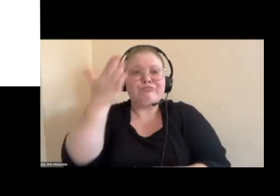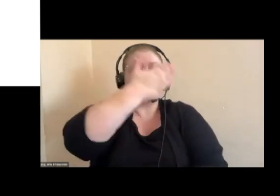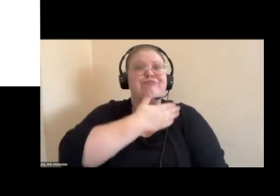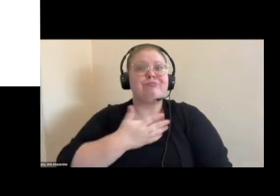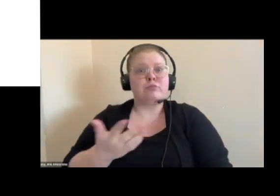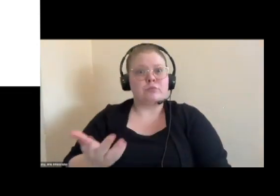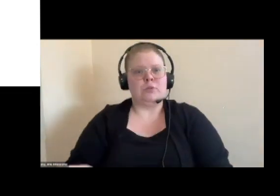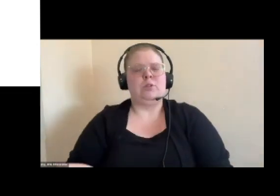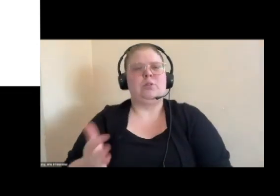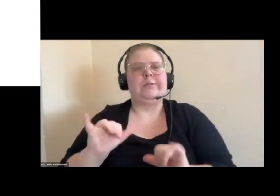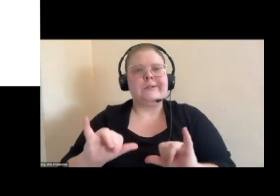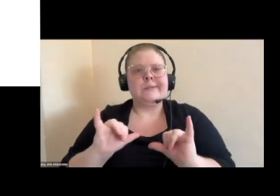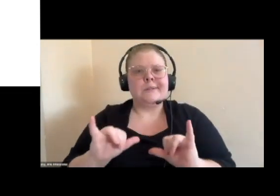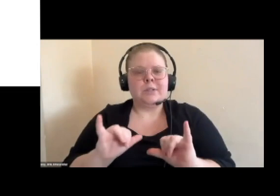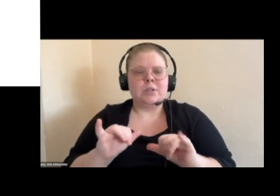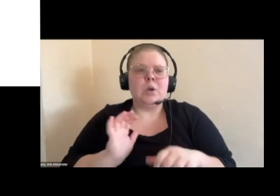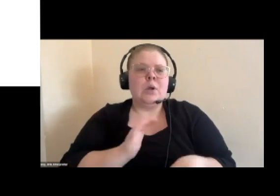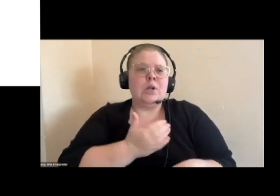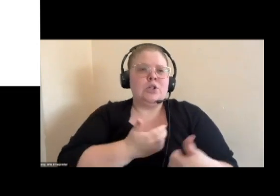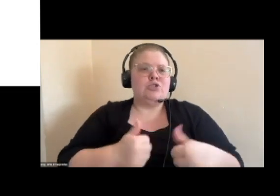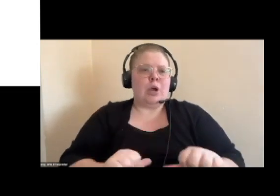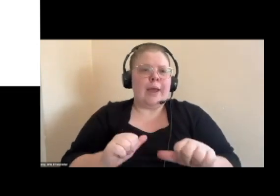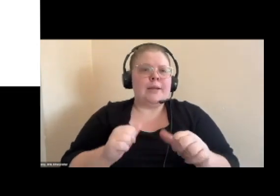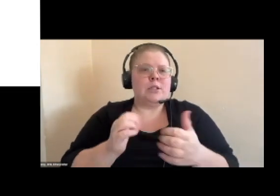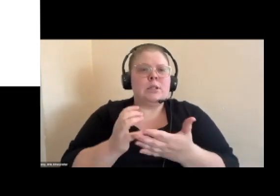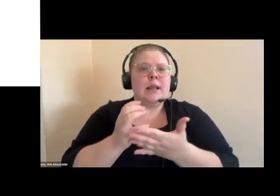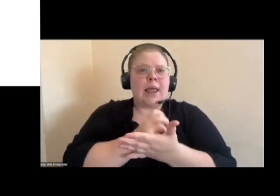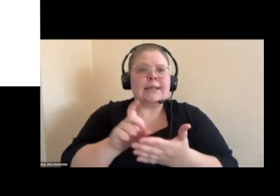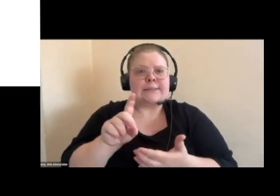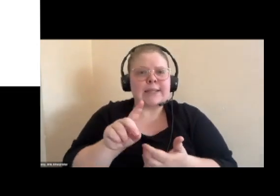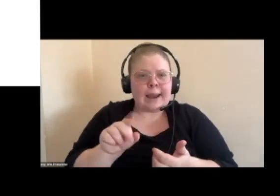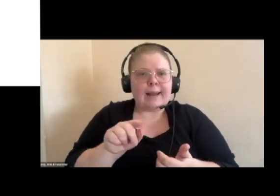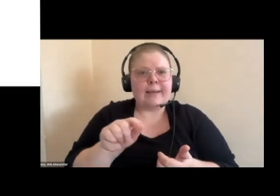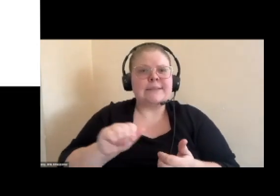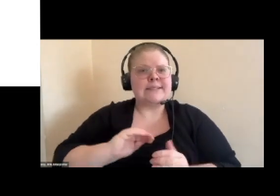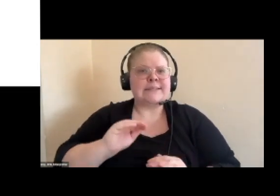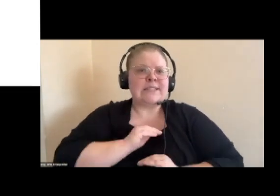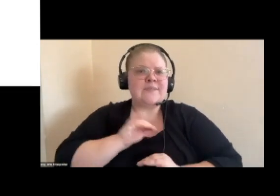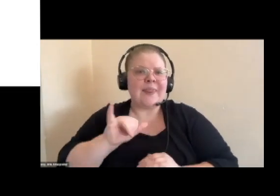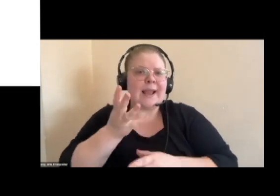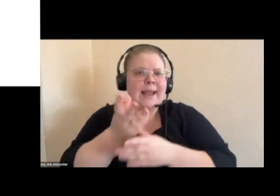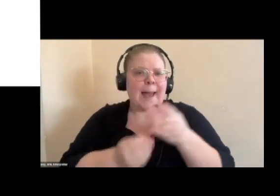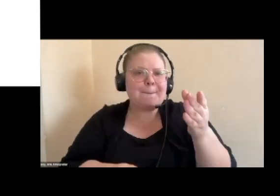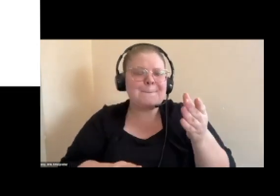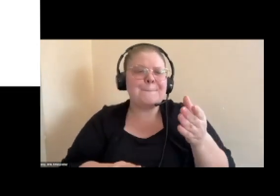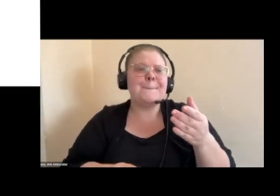We tried to fill the void here and we wrapped our brain,